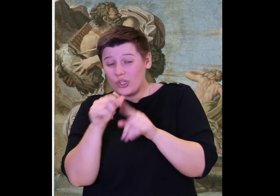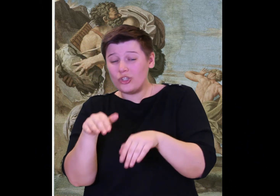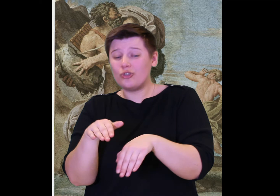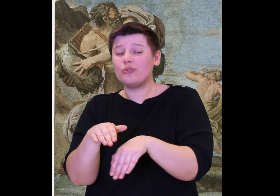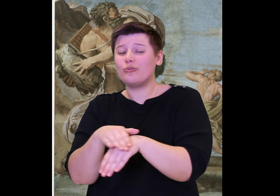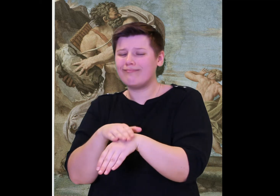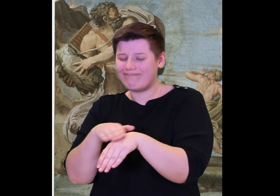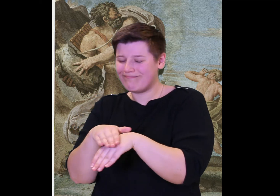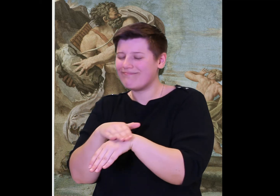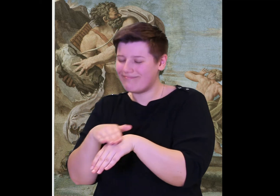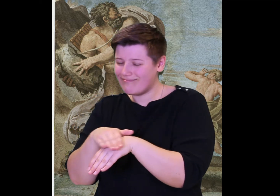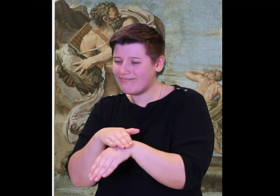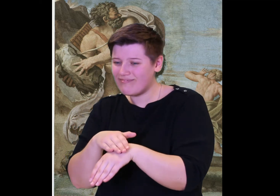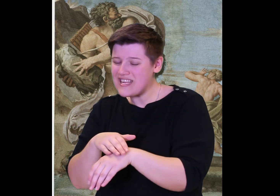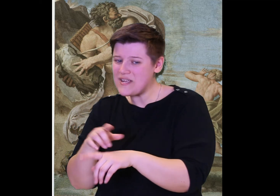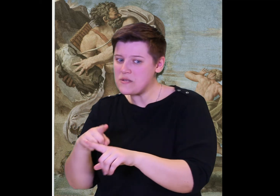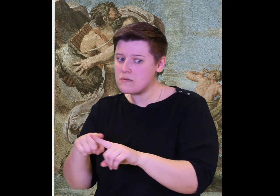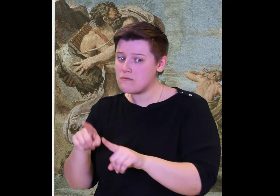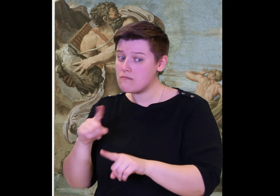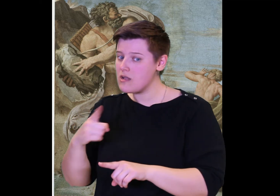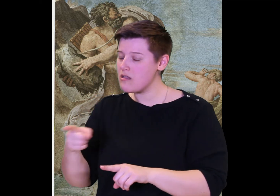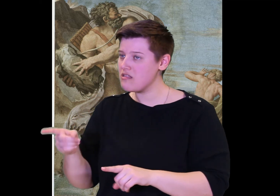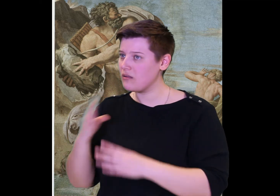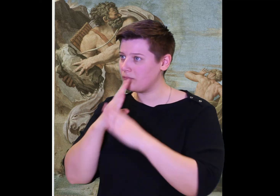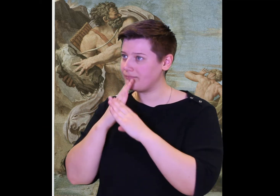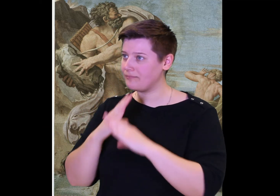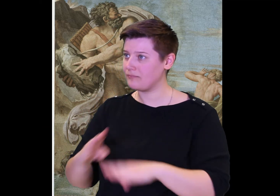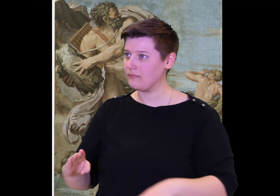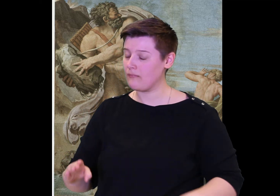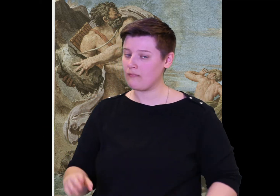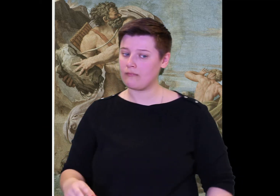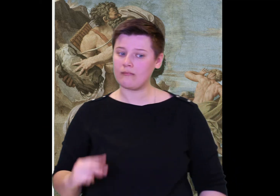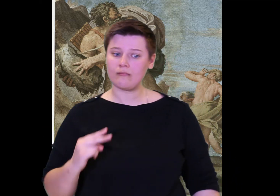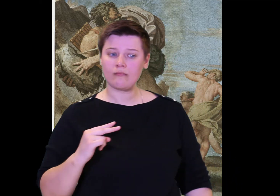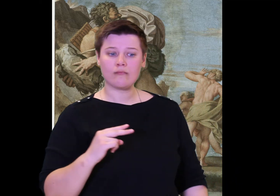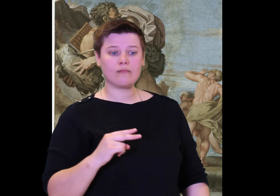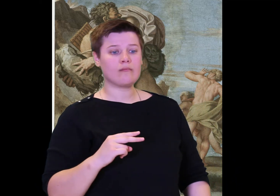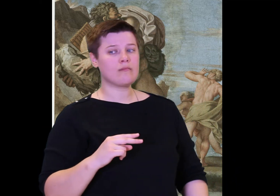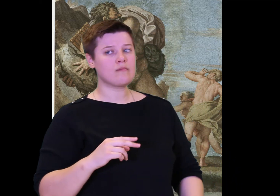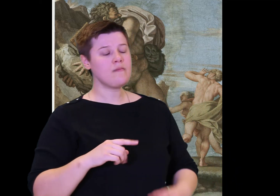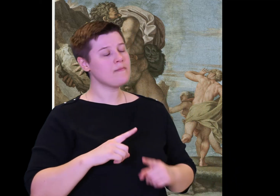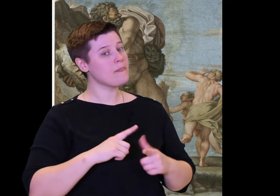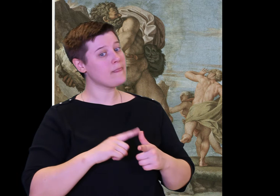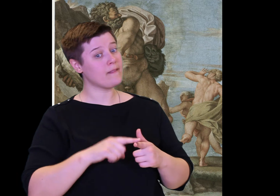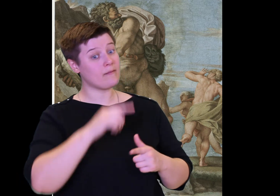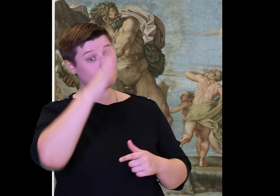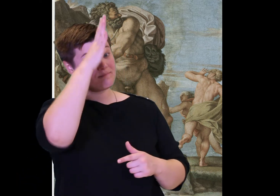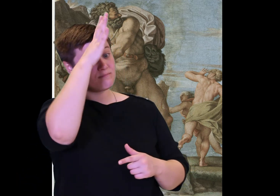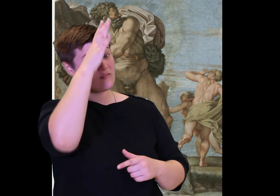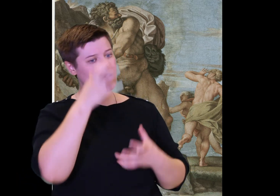I answered sadly, 'Blame my men, and blame my stubborn urge to sleep, which ruined us.